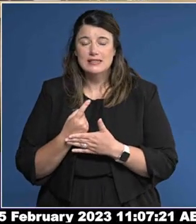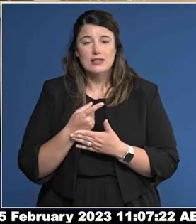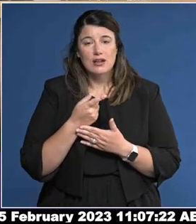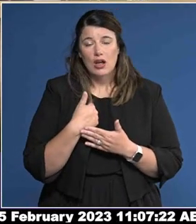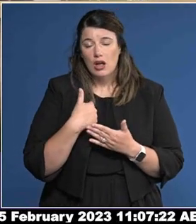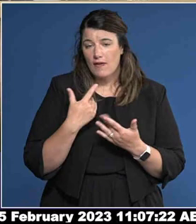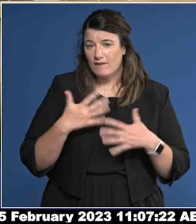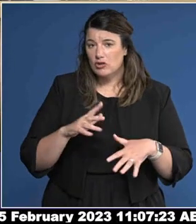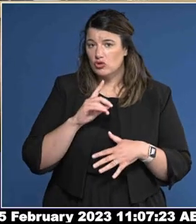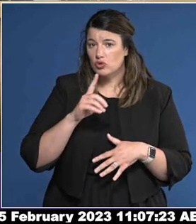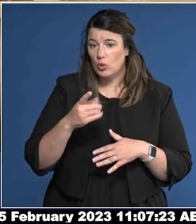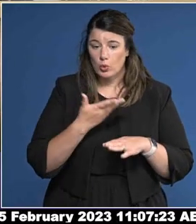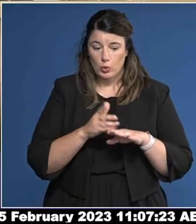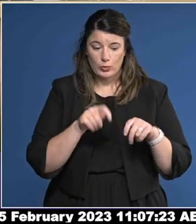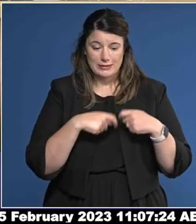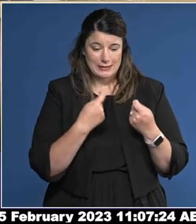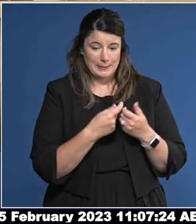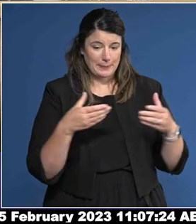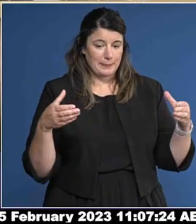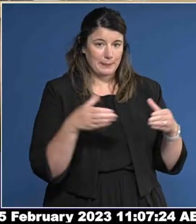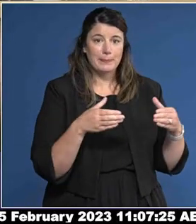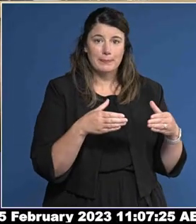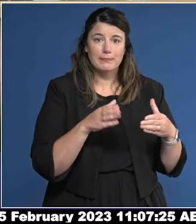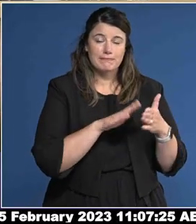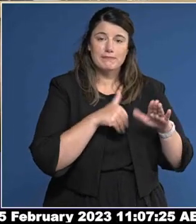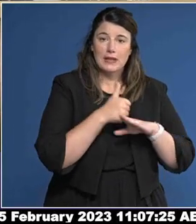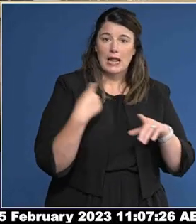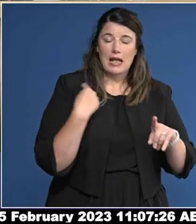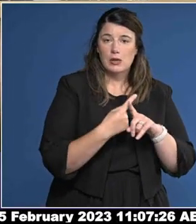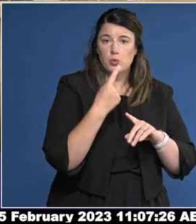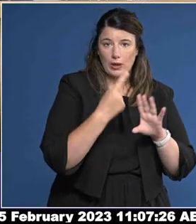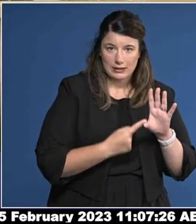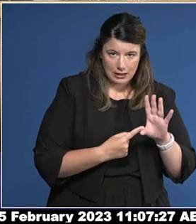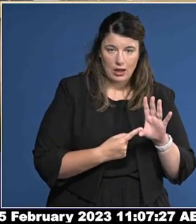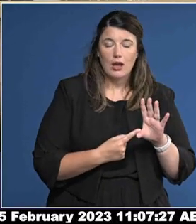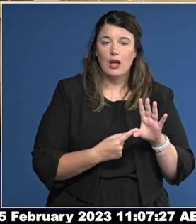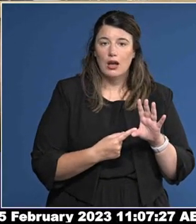team in the organisation, which has been in place for the last 12 months, which is our Experience, Practice and Safeguarding team.